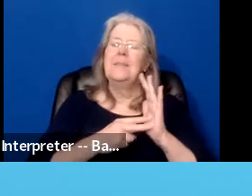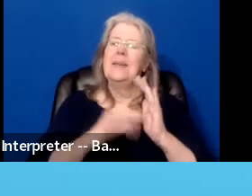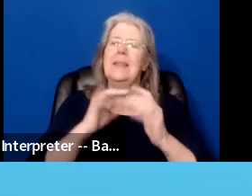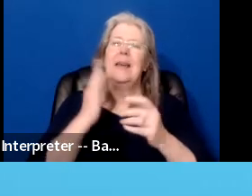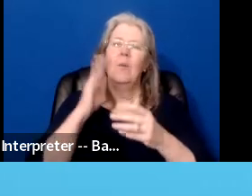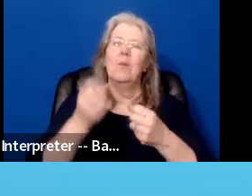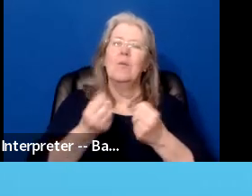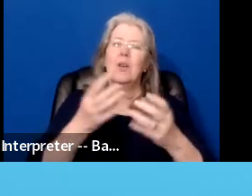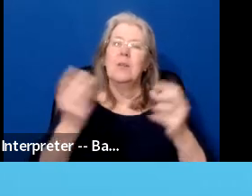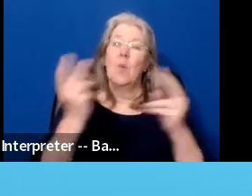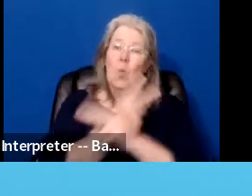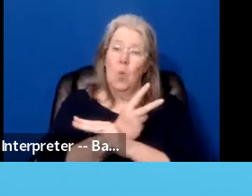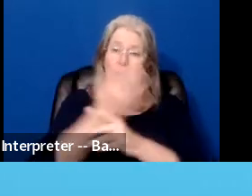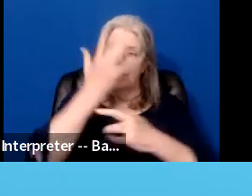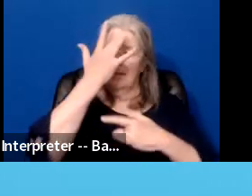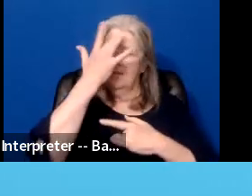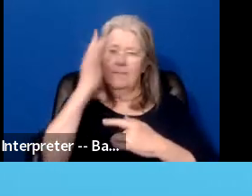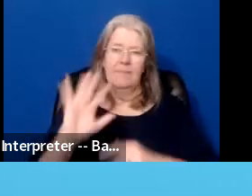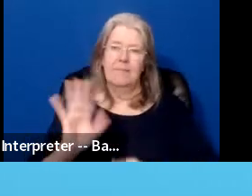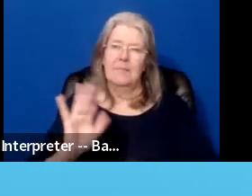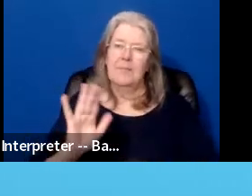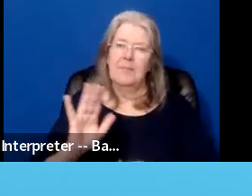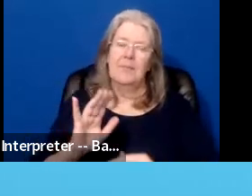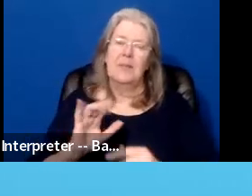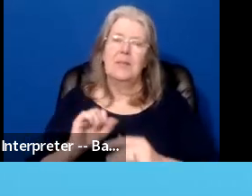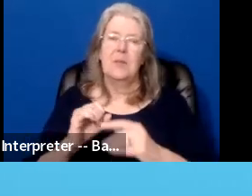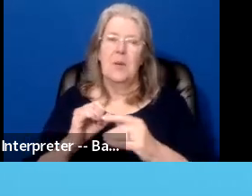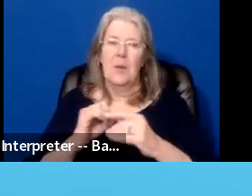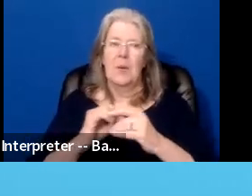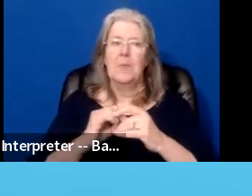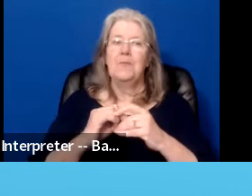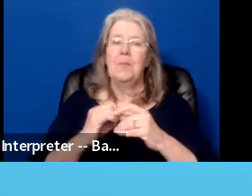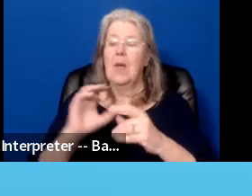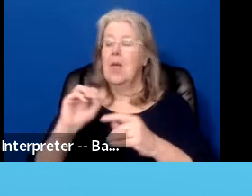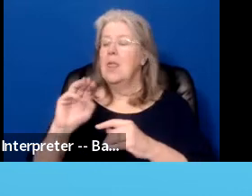now what we're hearing about those is that they do move more easily, but they don't cause